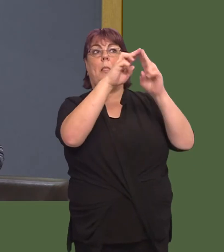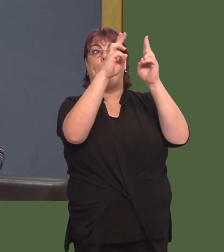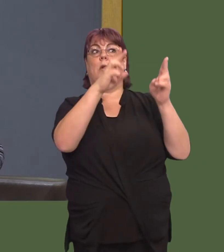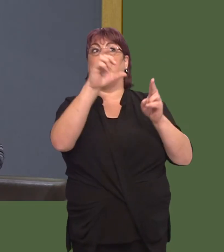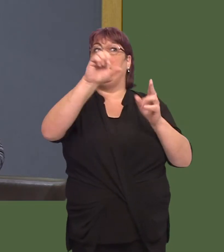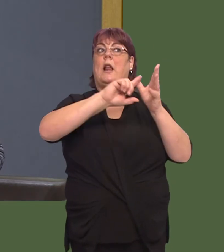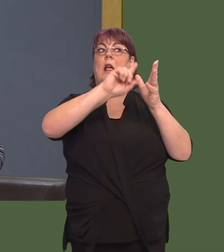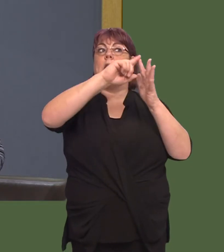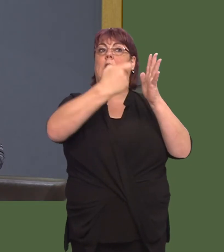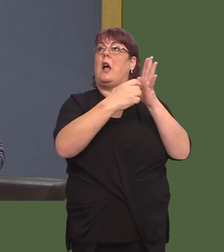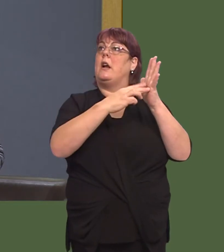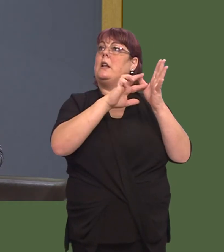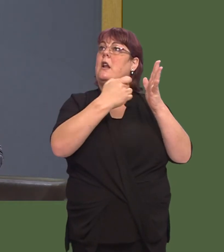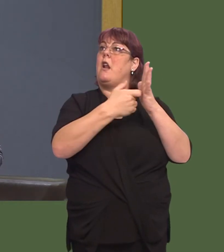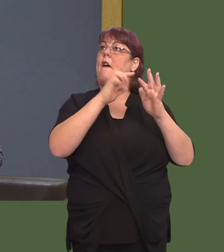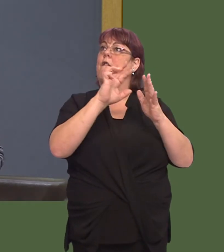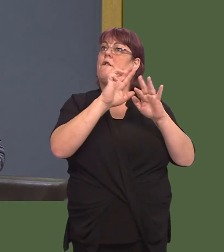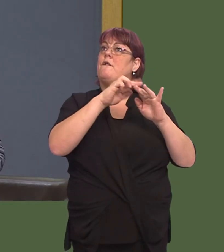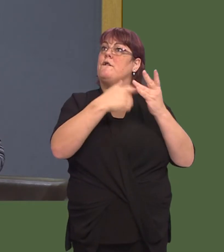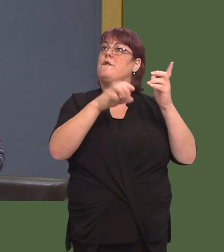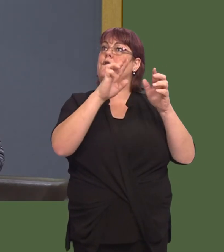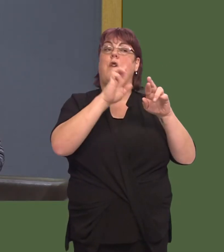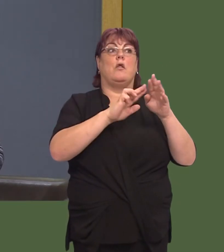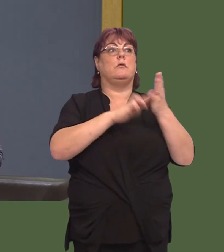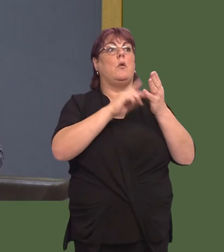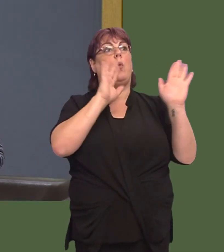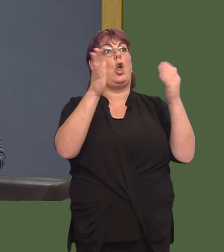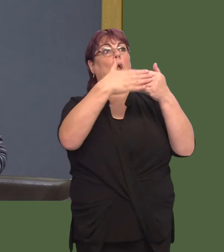without any intention to erect a new building in its place, creating great uncertainty.